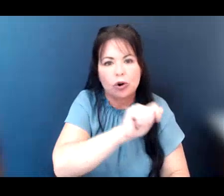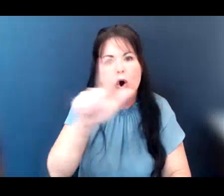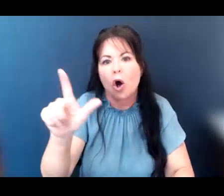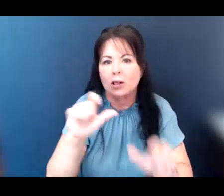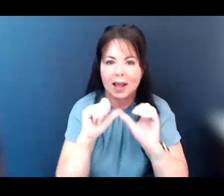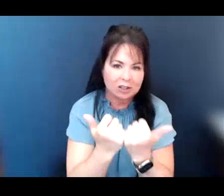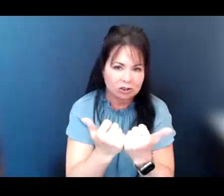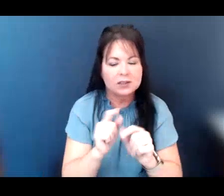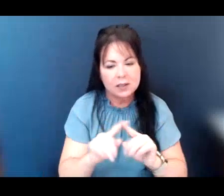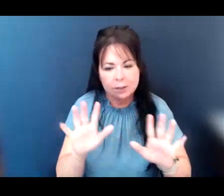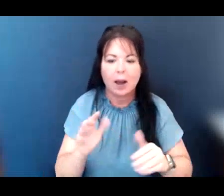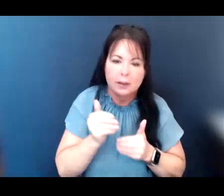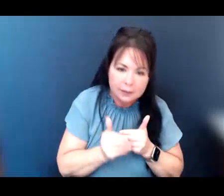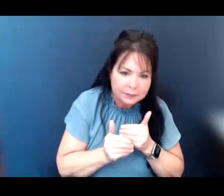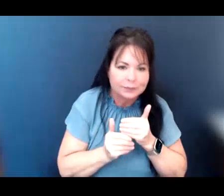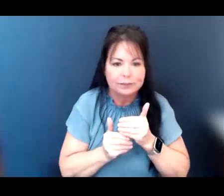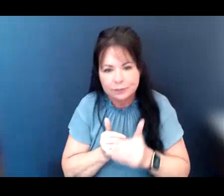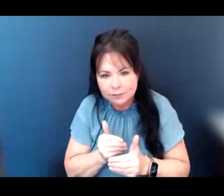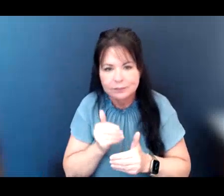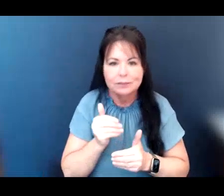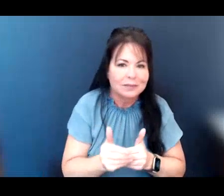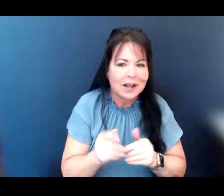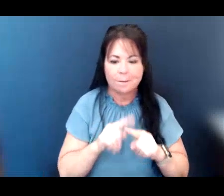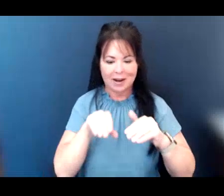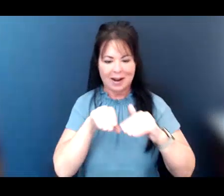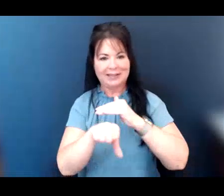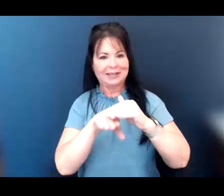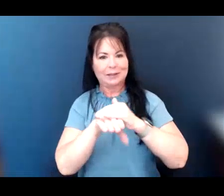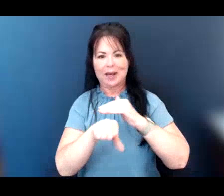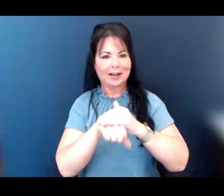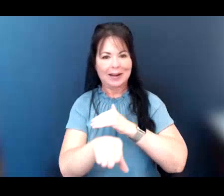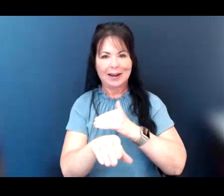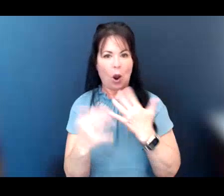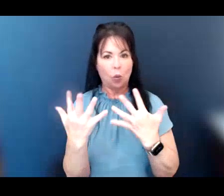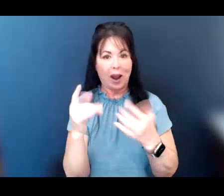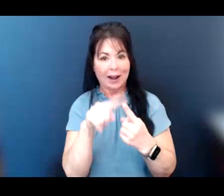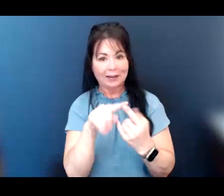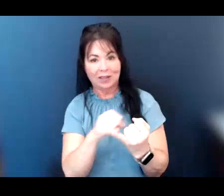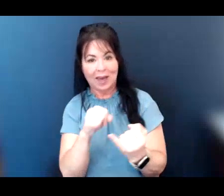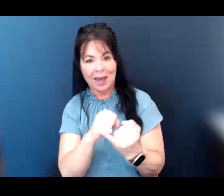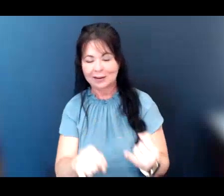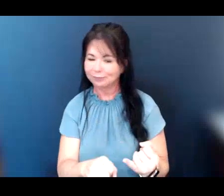But that really needs to go up front. And I'd like to see that when we're gathering requirements,